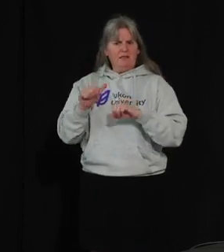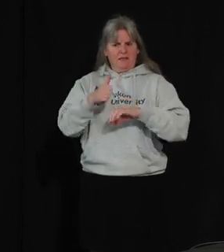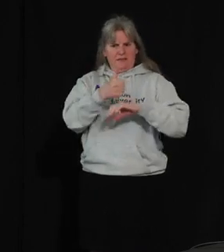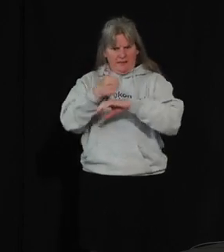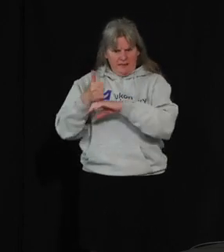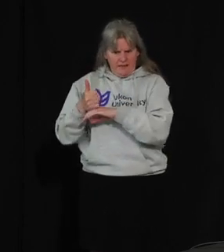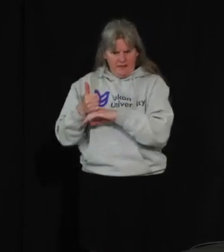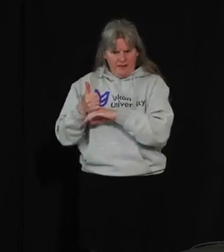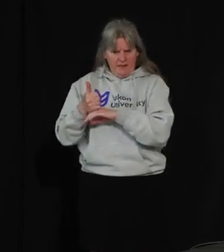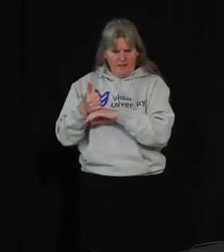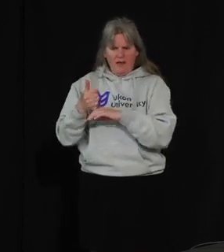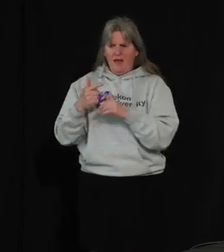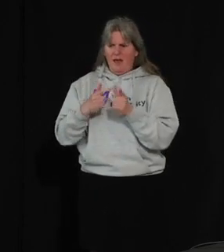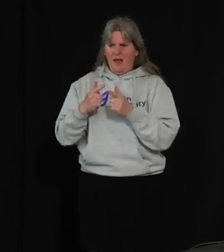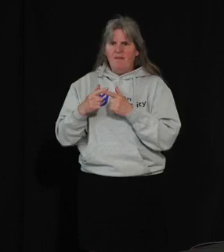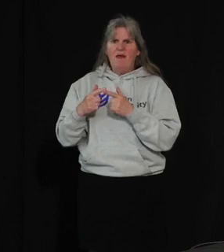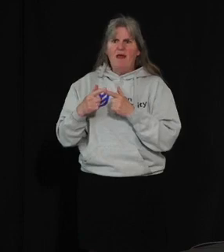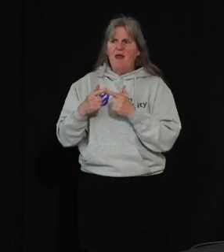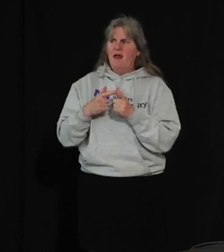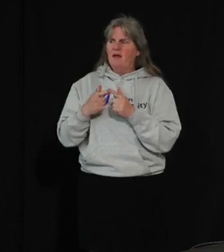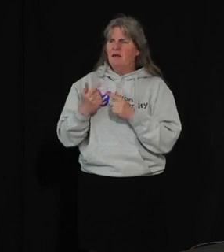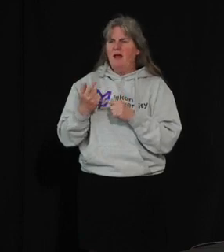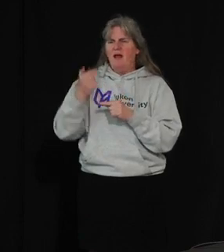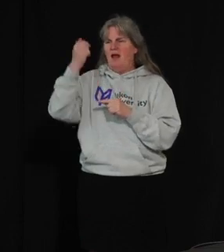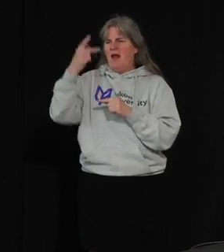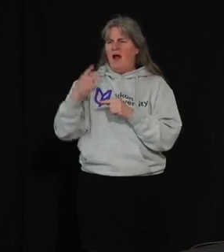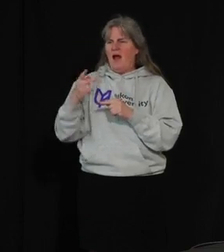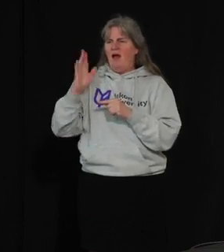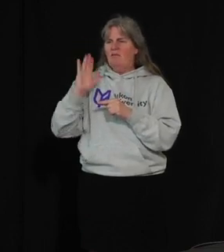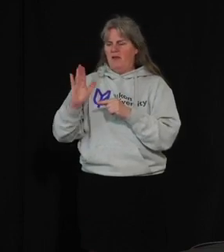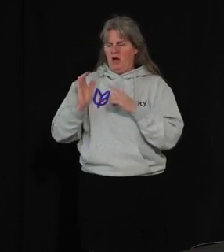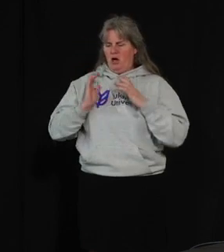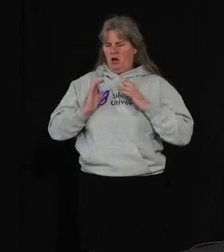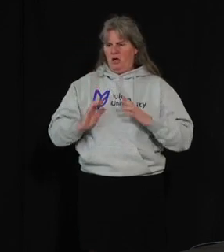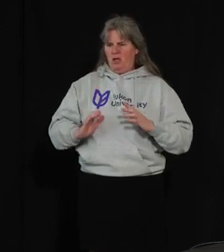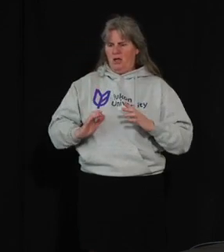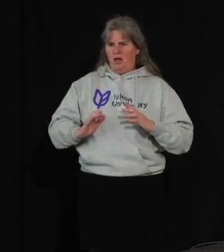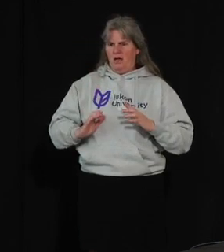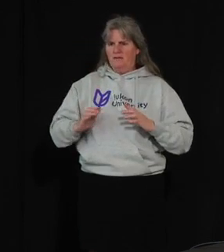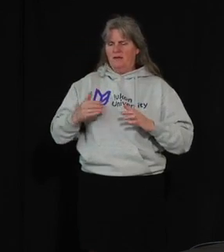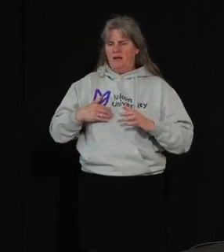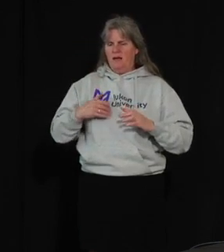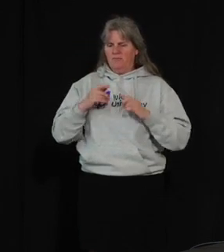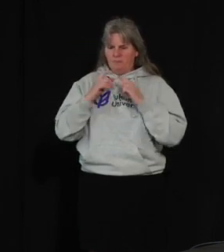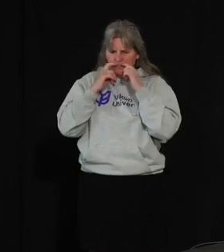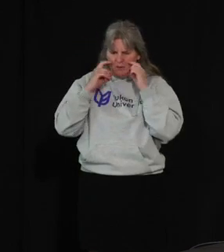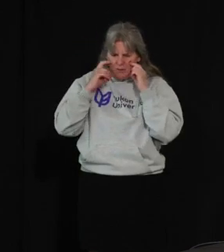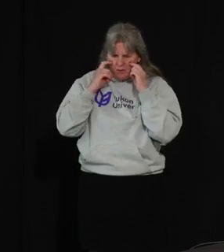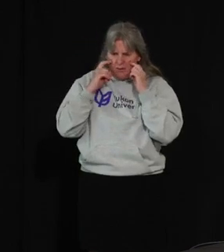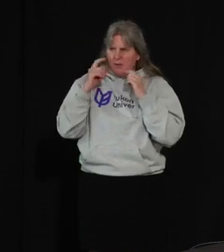place and then... For instance, wearing masks into